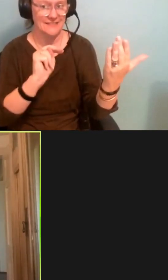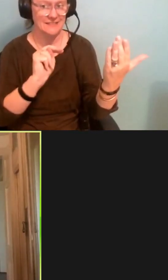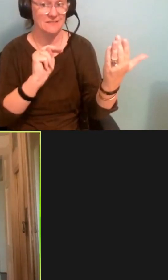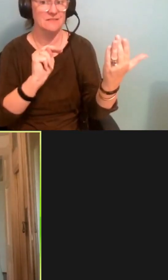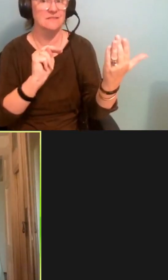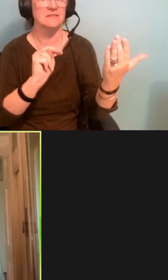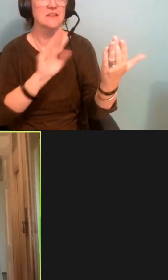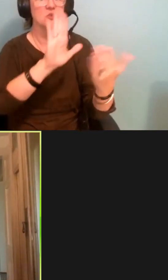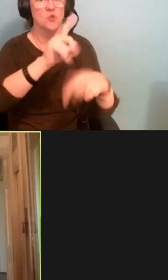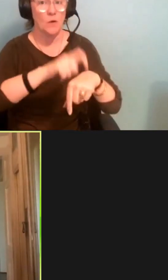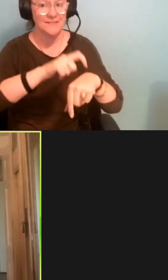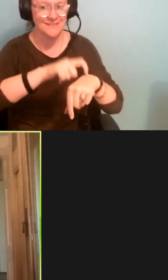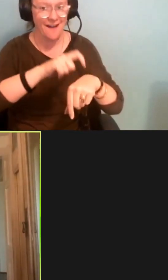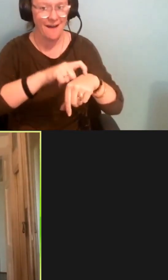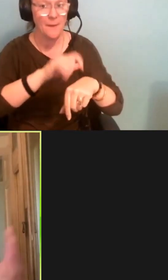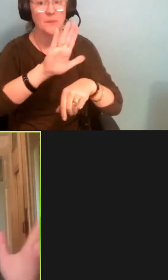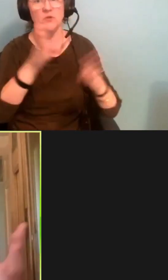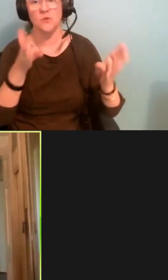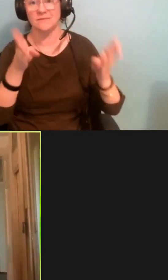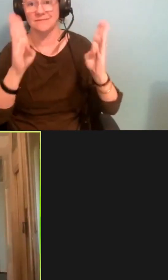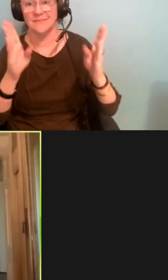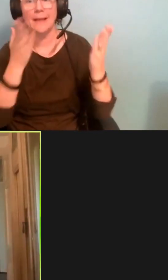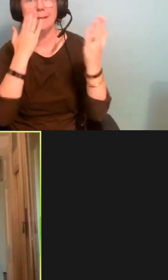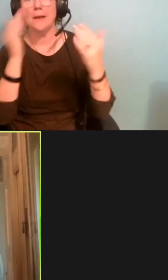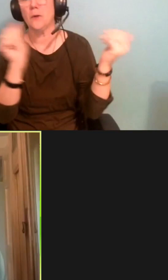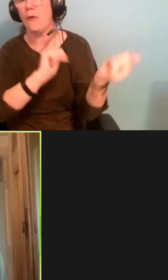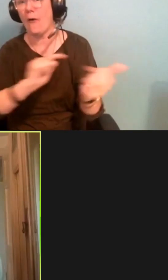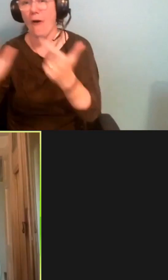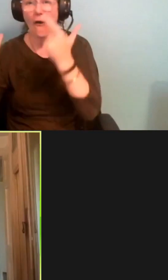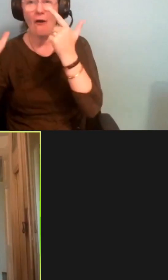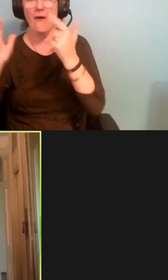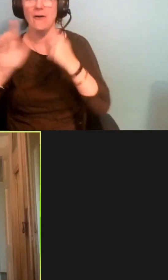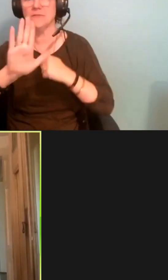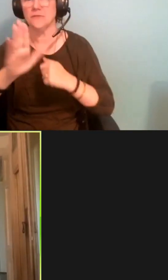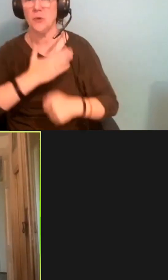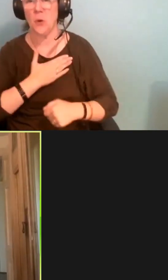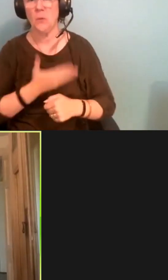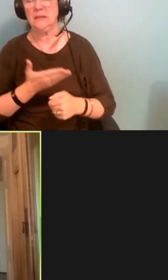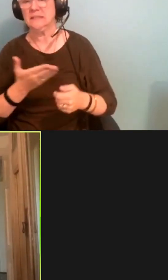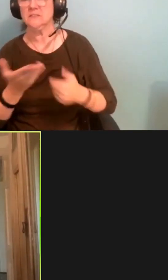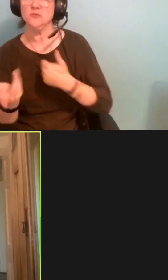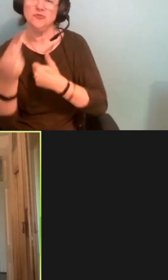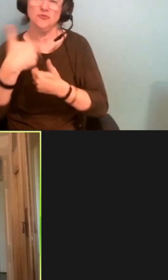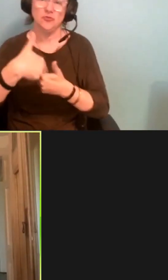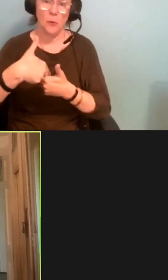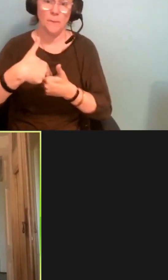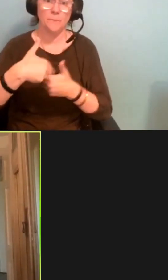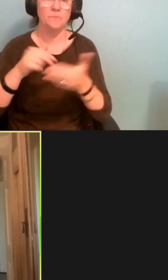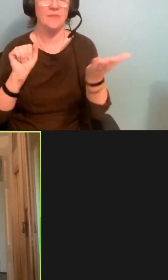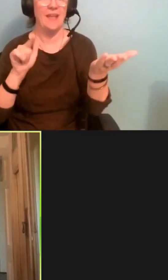time with us today and everybody for your attention Allison's email is in the